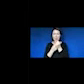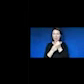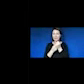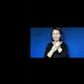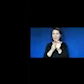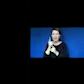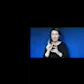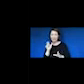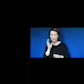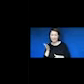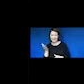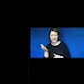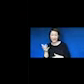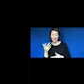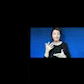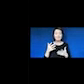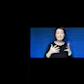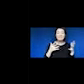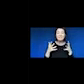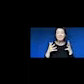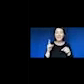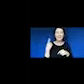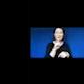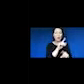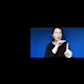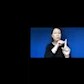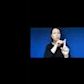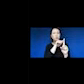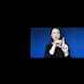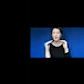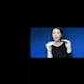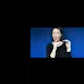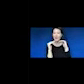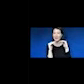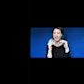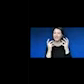Looking for individuals that are very supportive of working with our clients as well, that